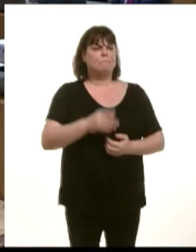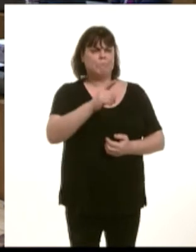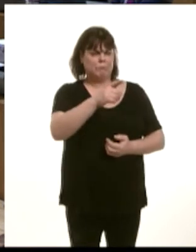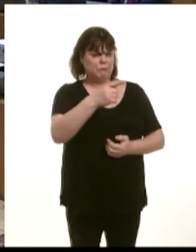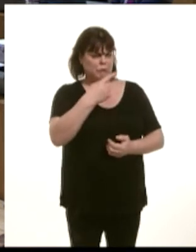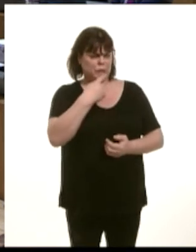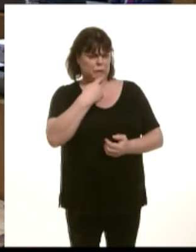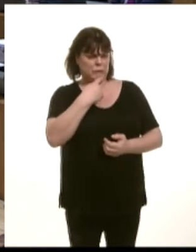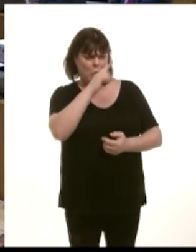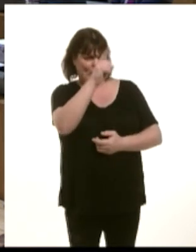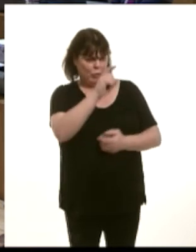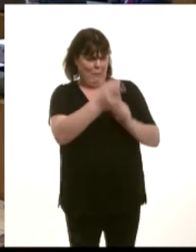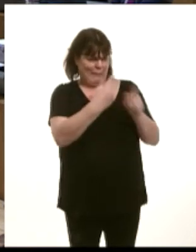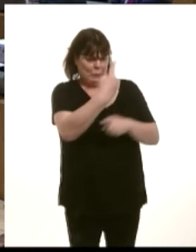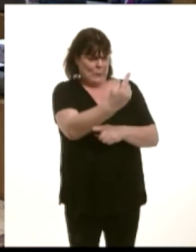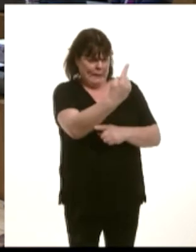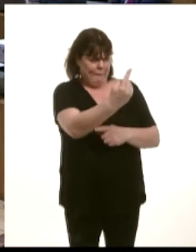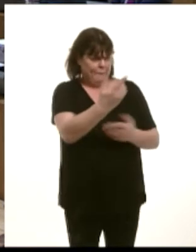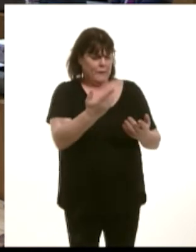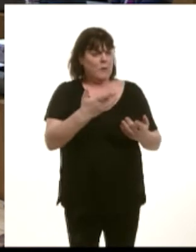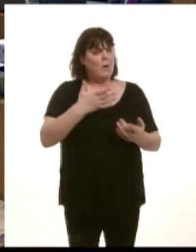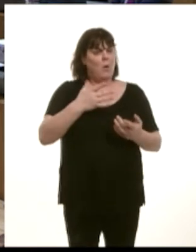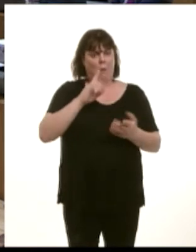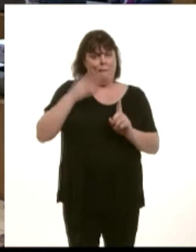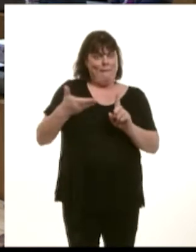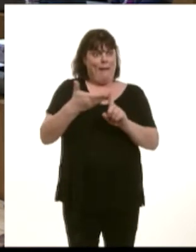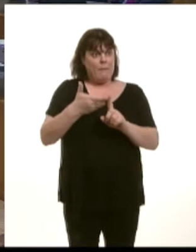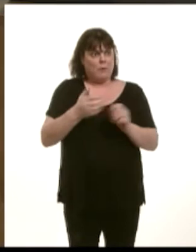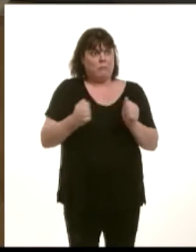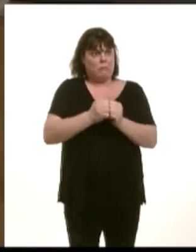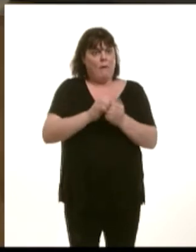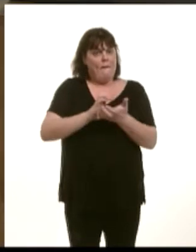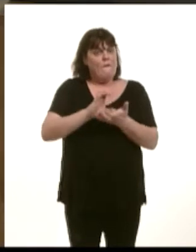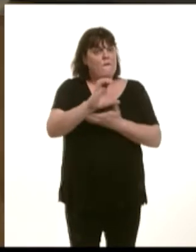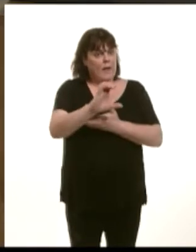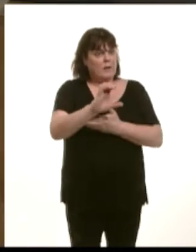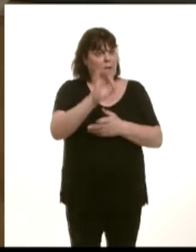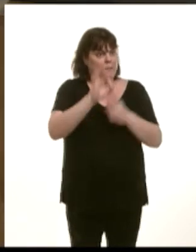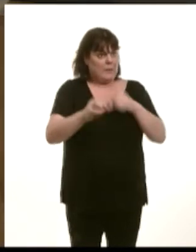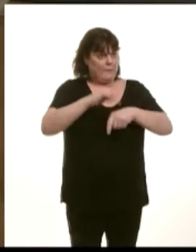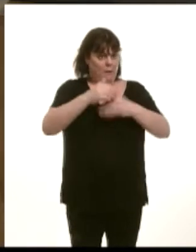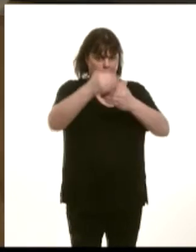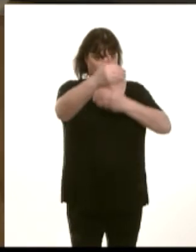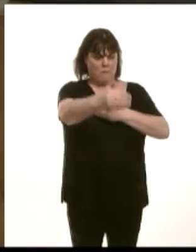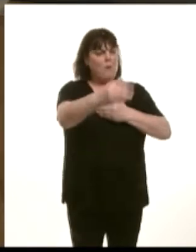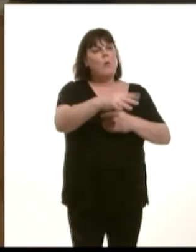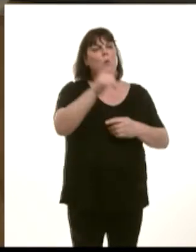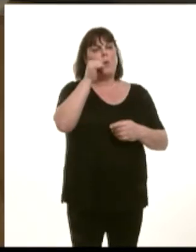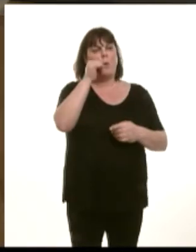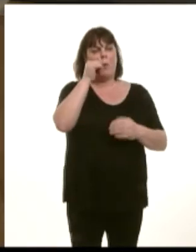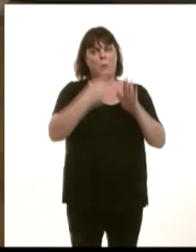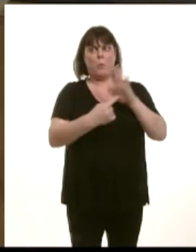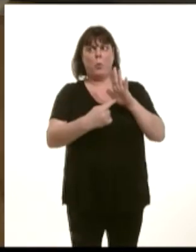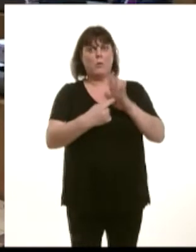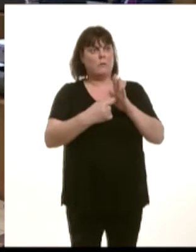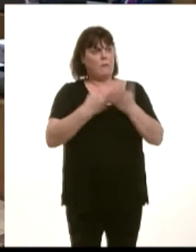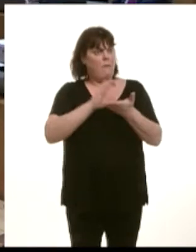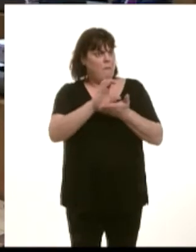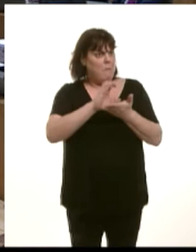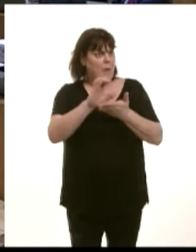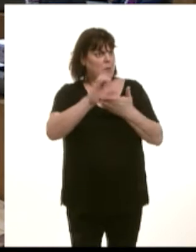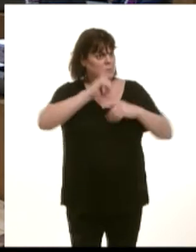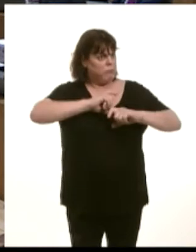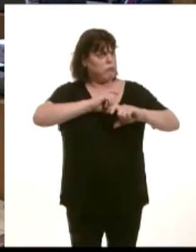We’re still aiming to reach the target and we understand how important this is for farmers,